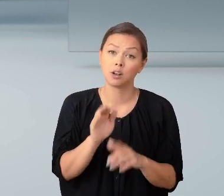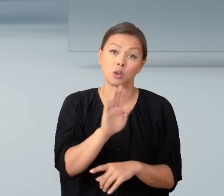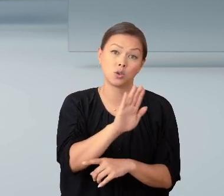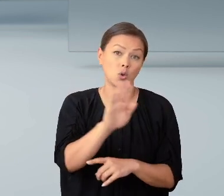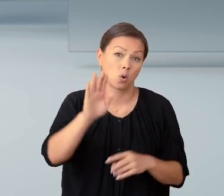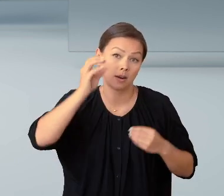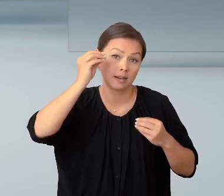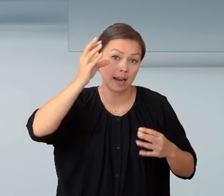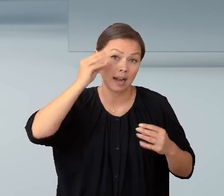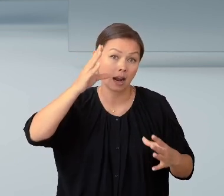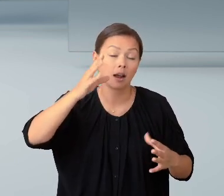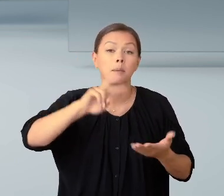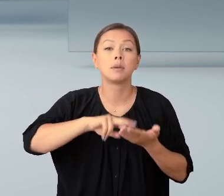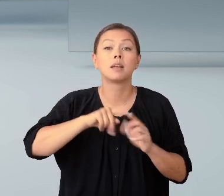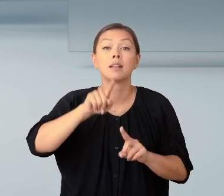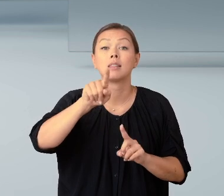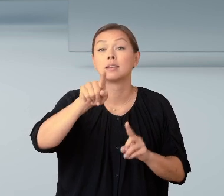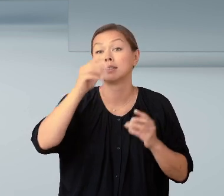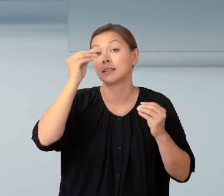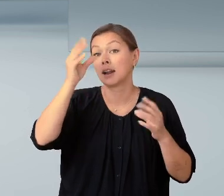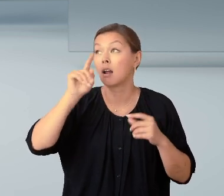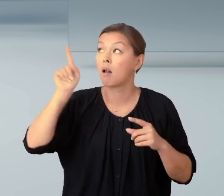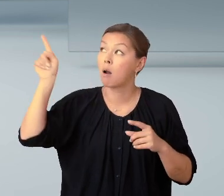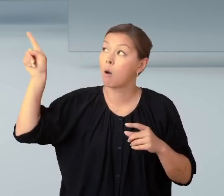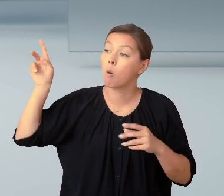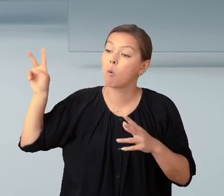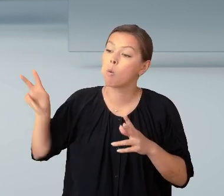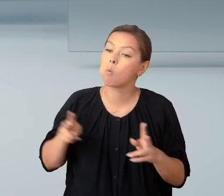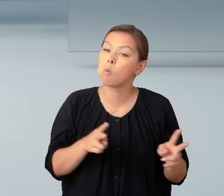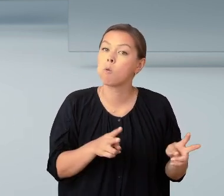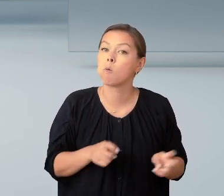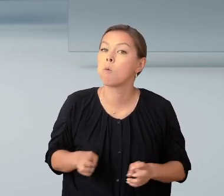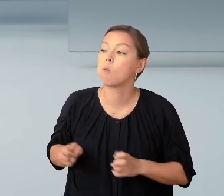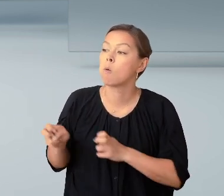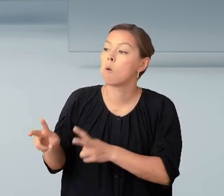is not being trained on any AI foundational models.